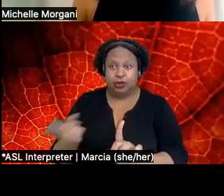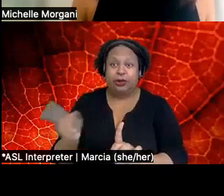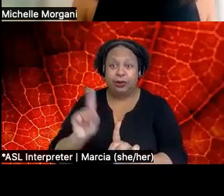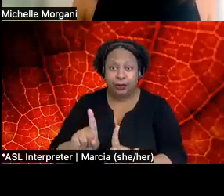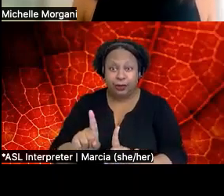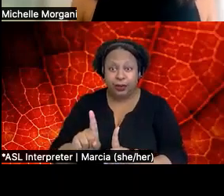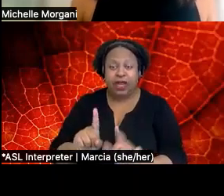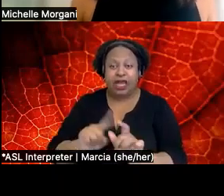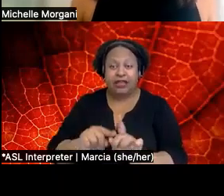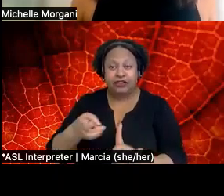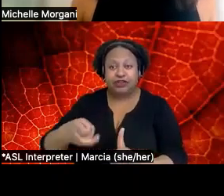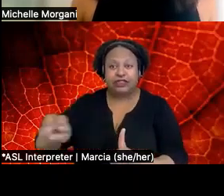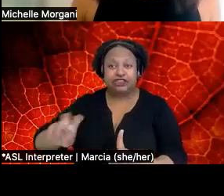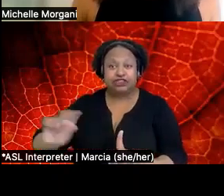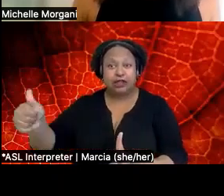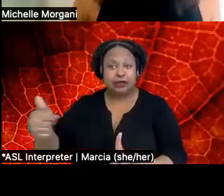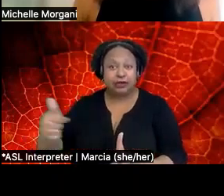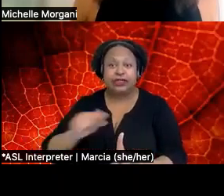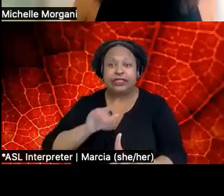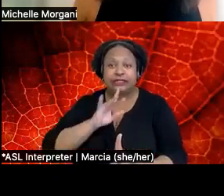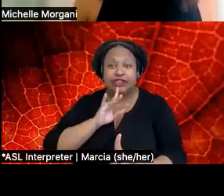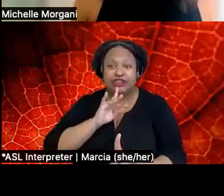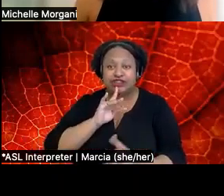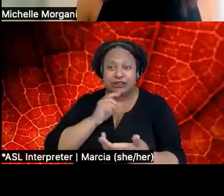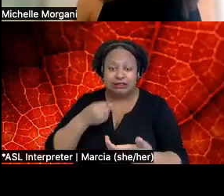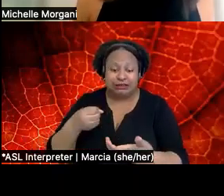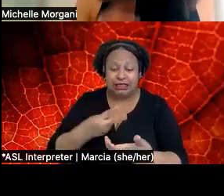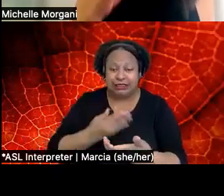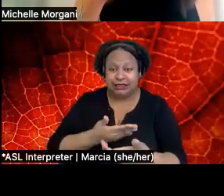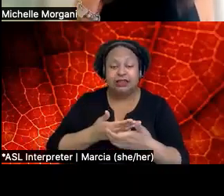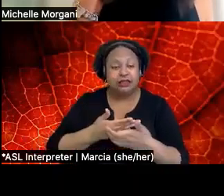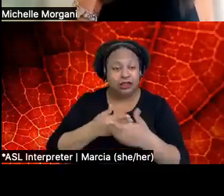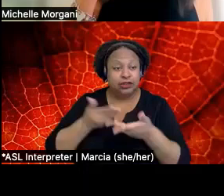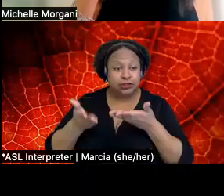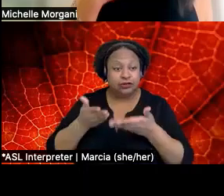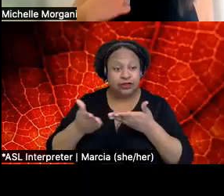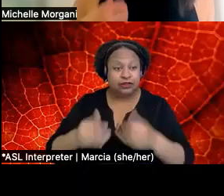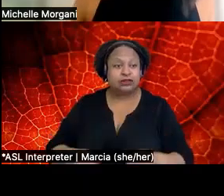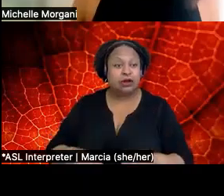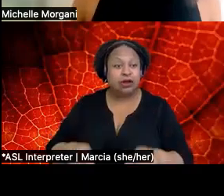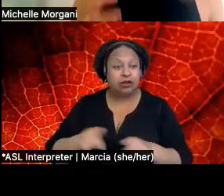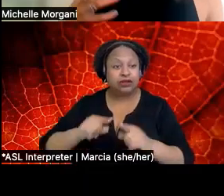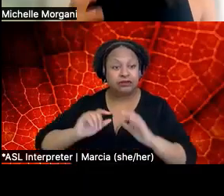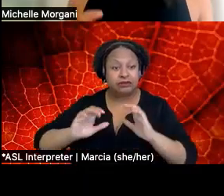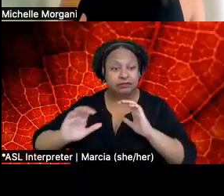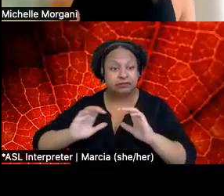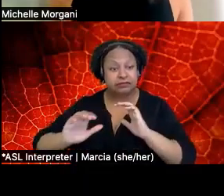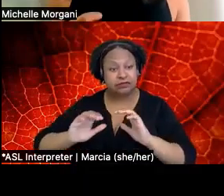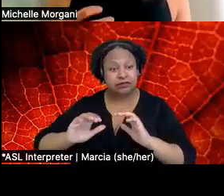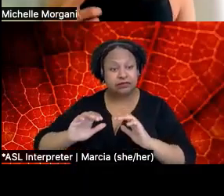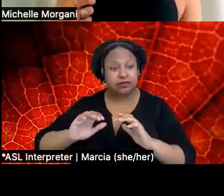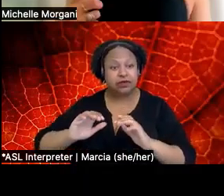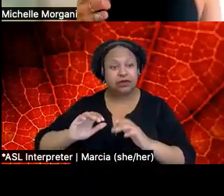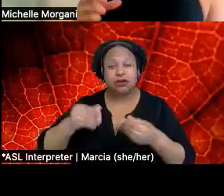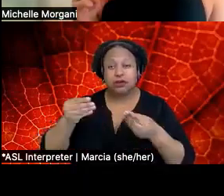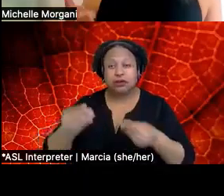There is also telecommunication relay services which is essentially a way in which you can amplify telephone.